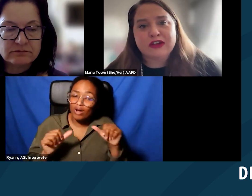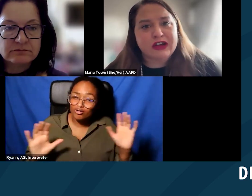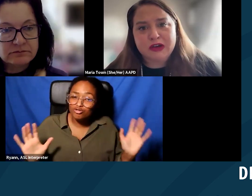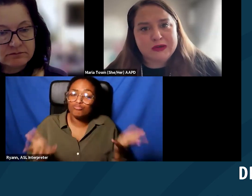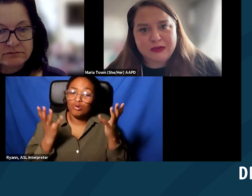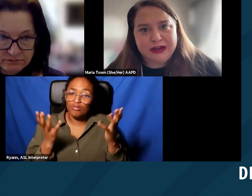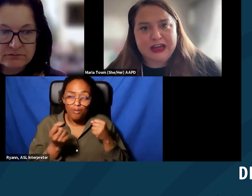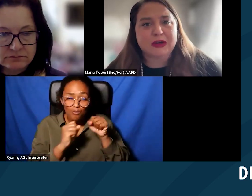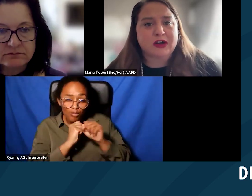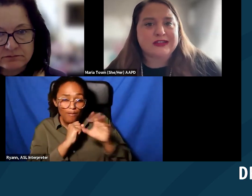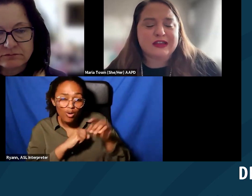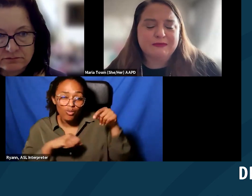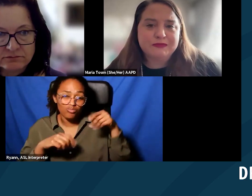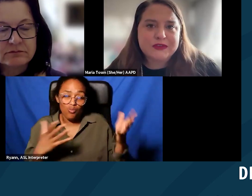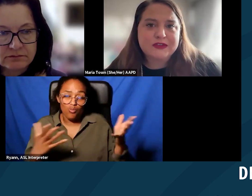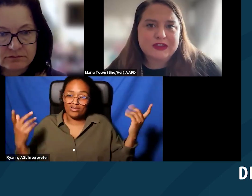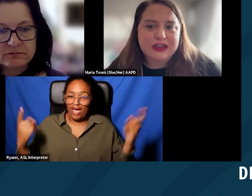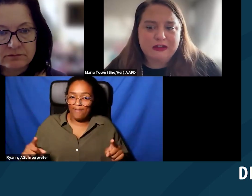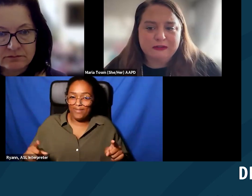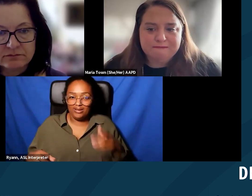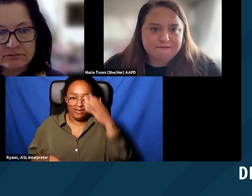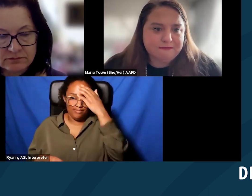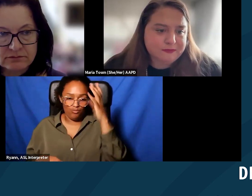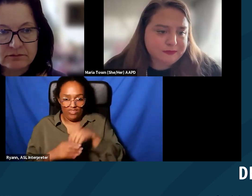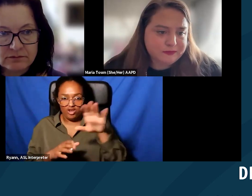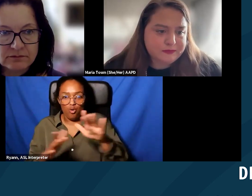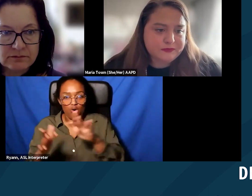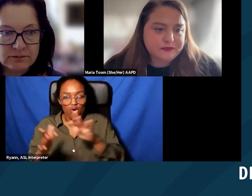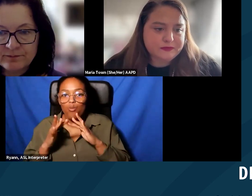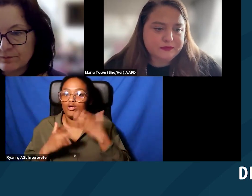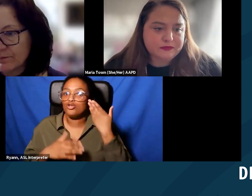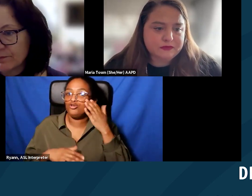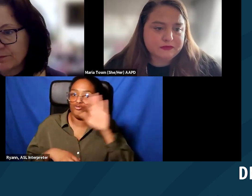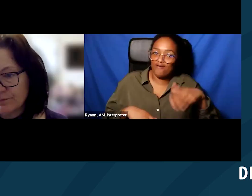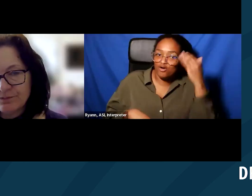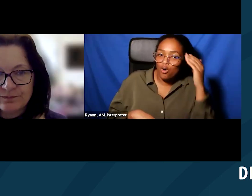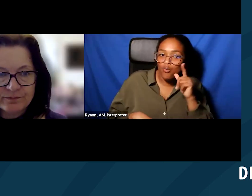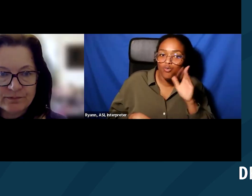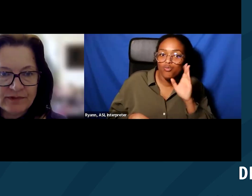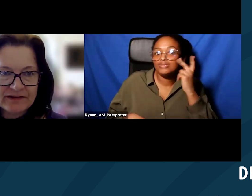you never know who is going to come across them. So, thank you.